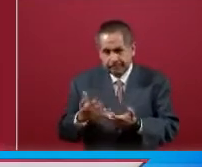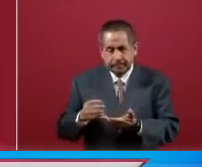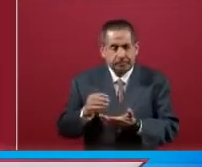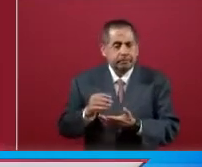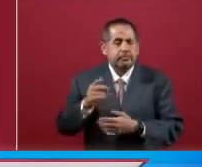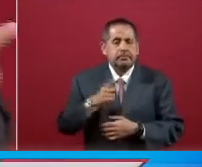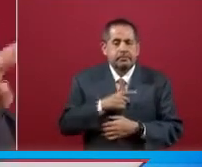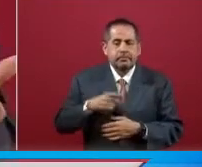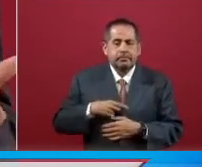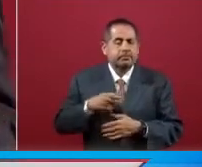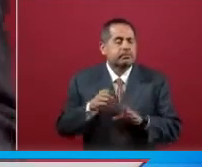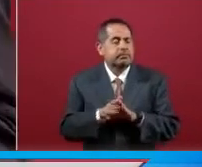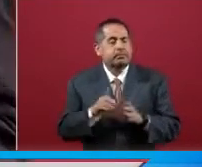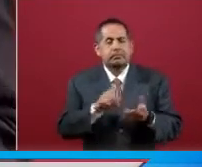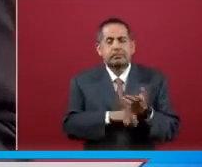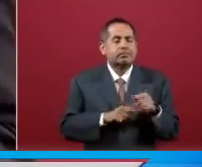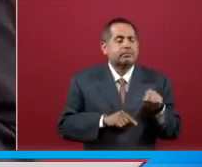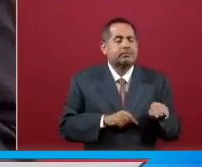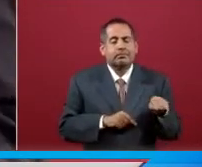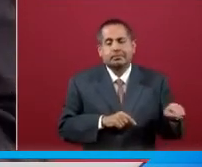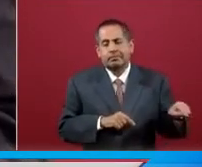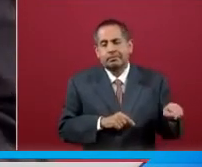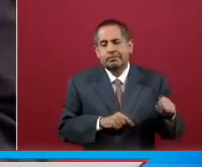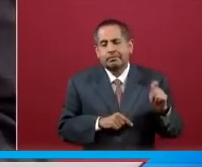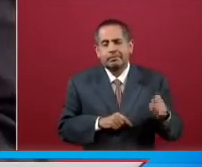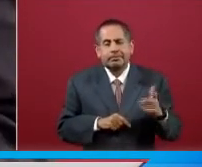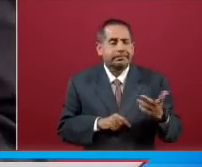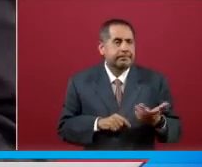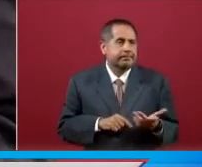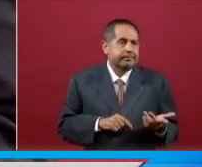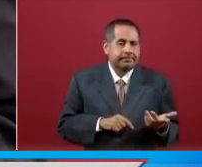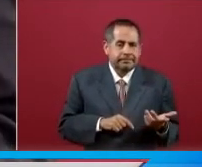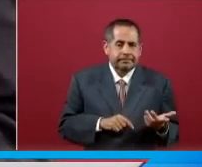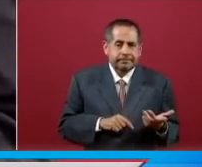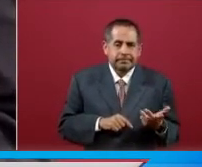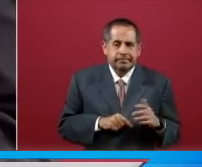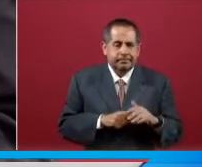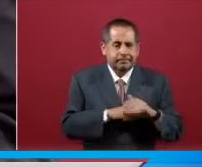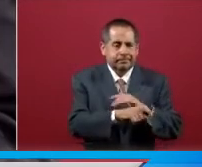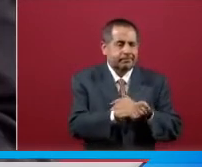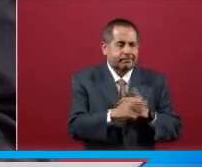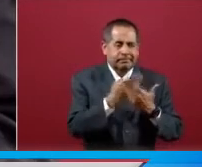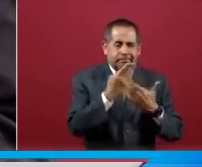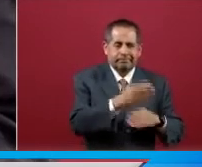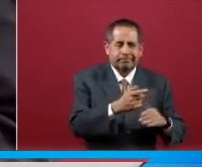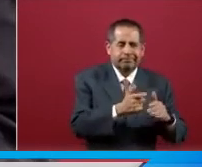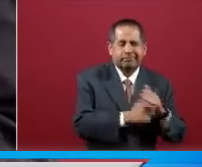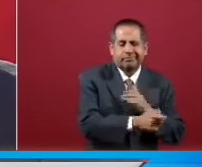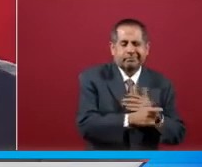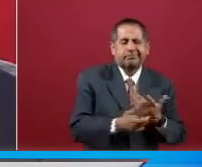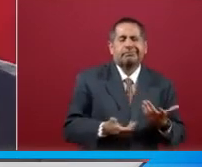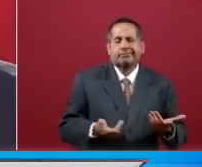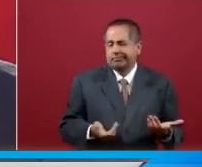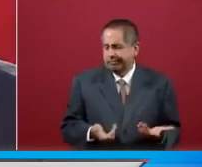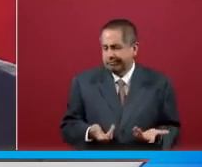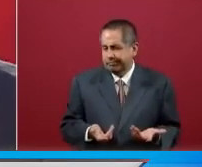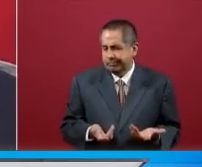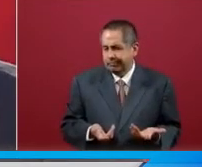as part of the black campaign in the last elections it will be the competent authority who will decide if the evidence they have is sufficient